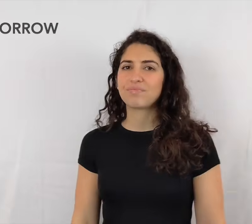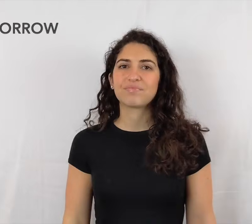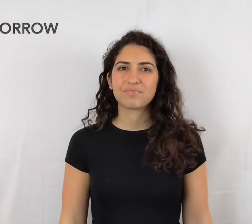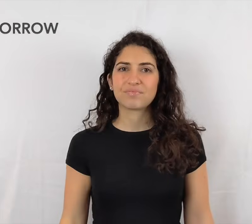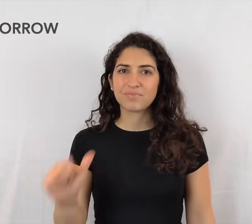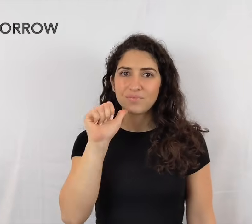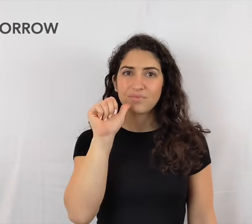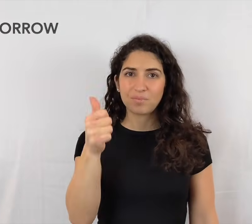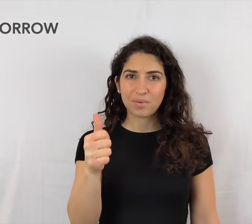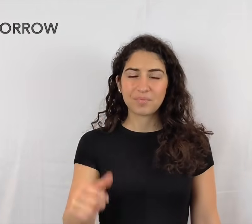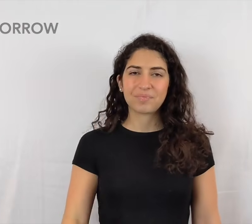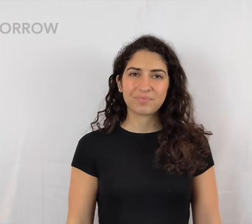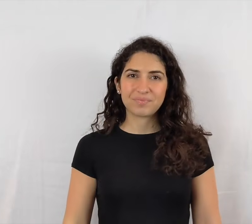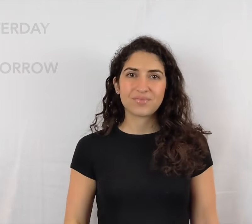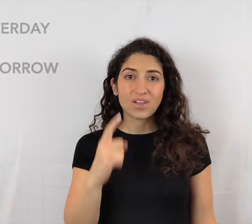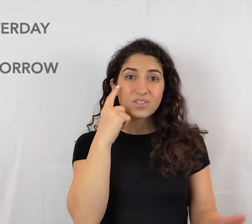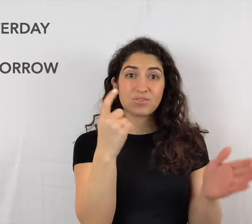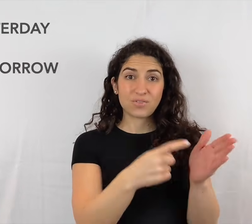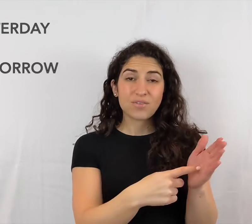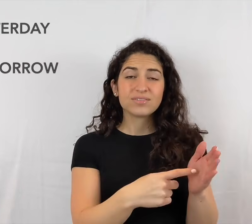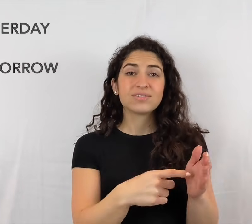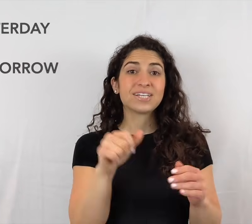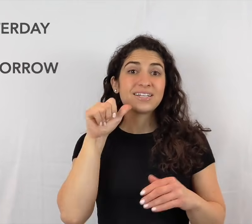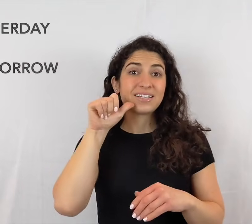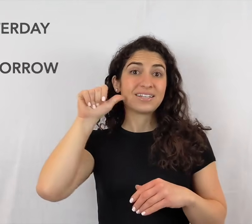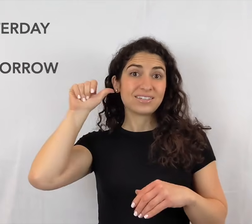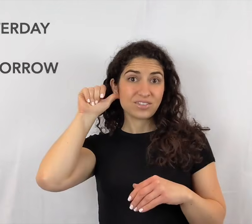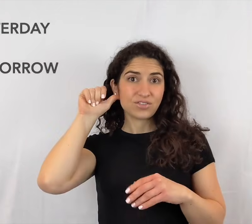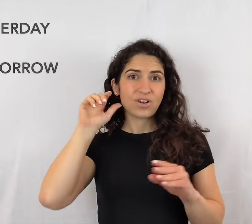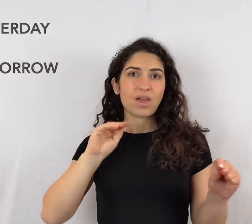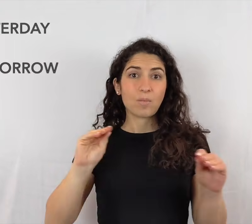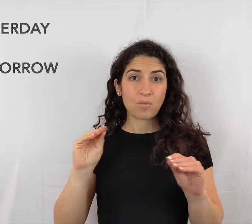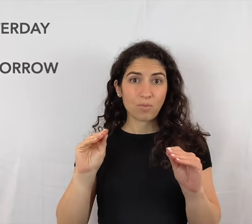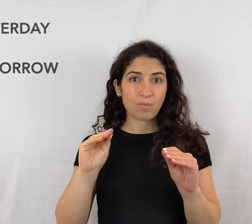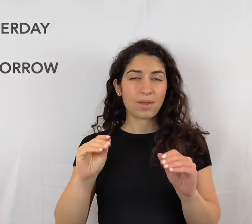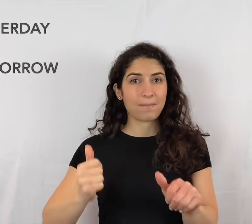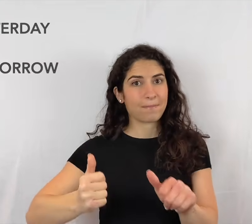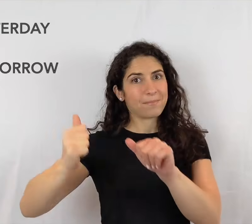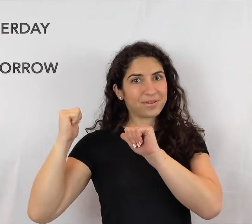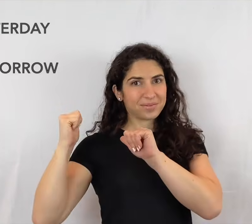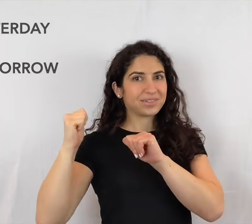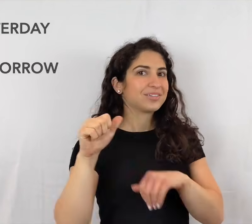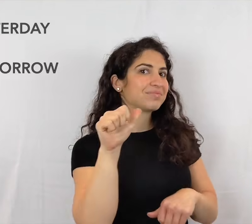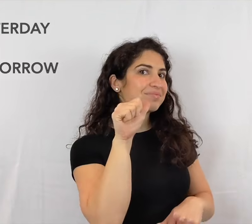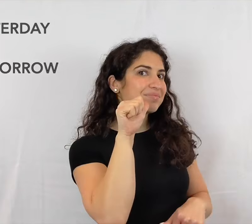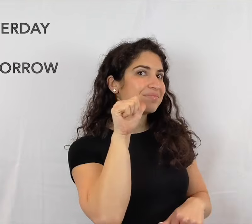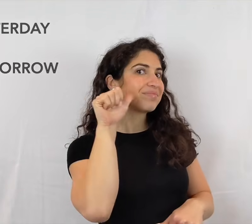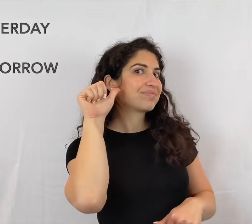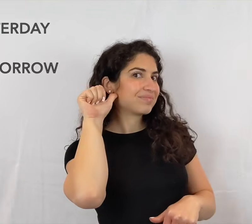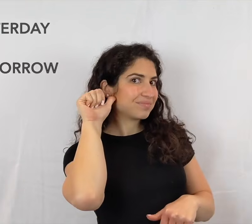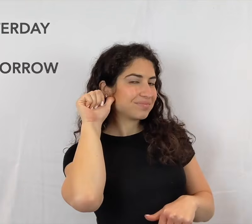Tomorrow. Notice yesterday moves back in time. Yesterday.